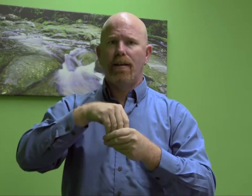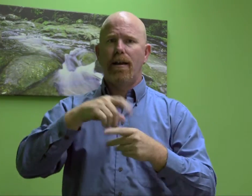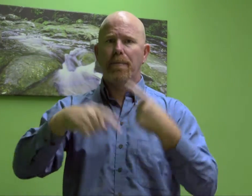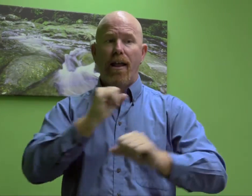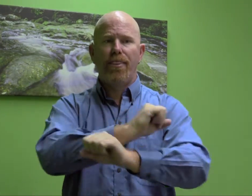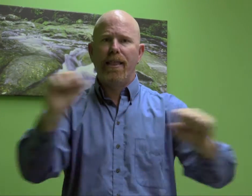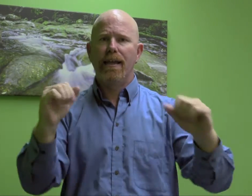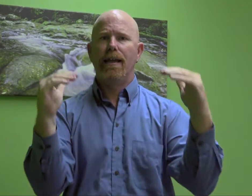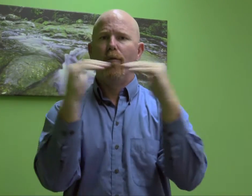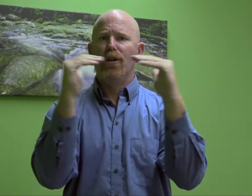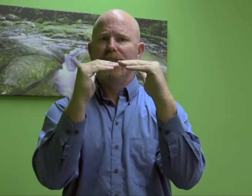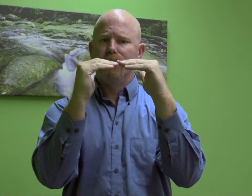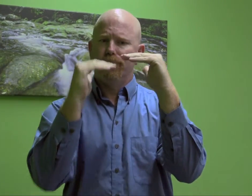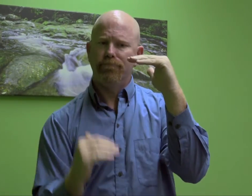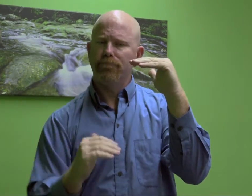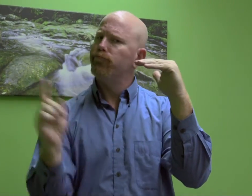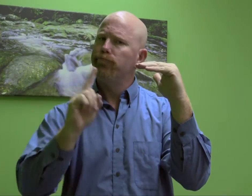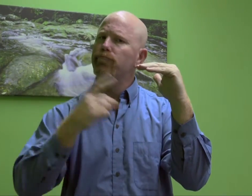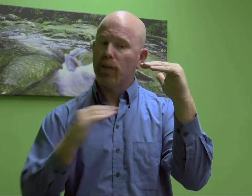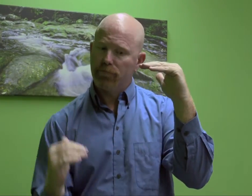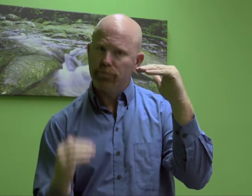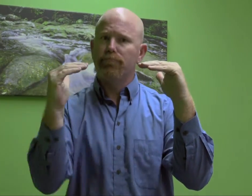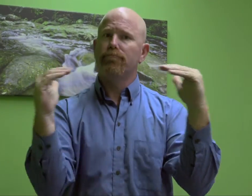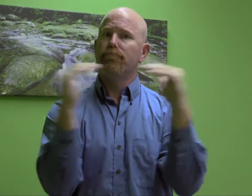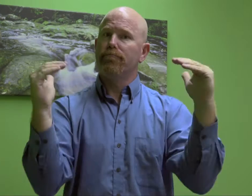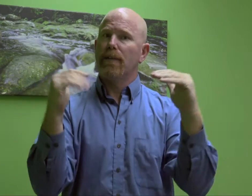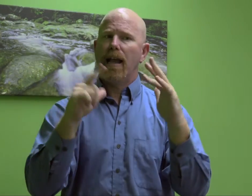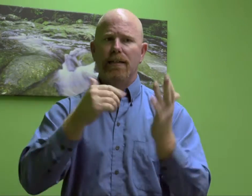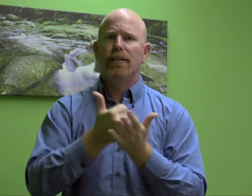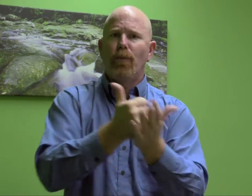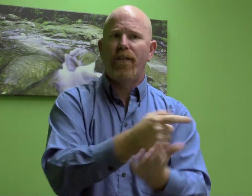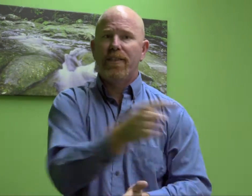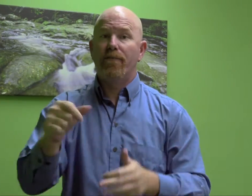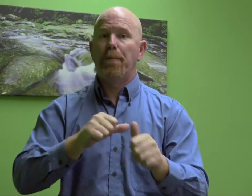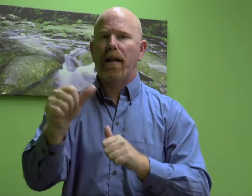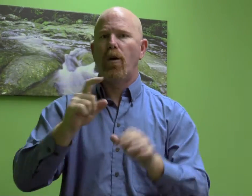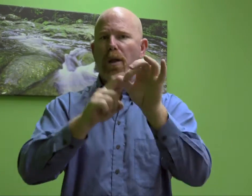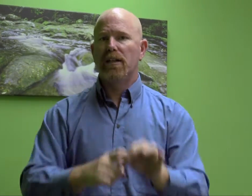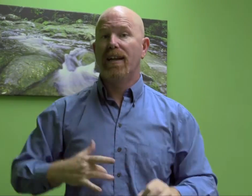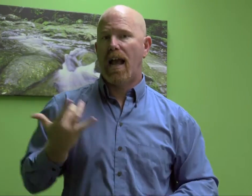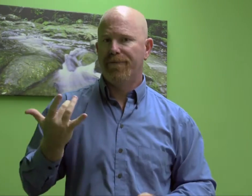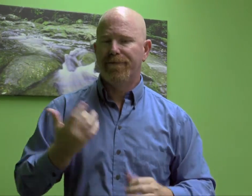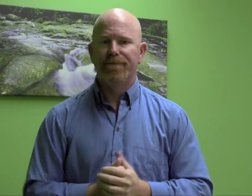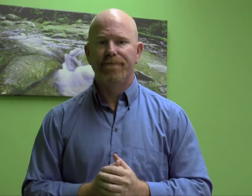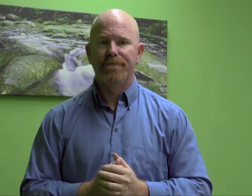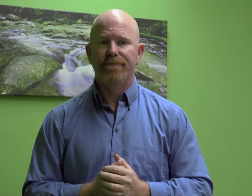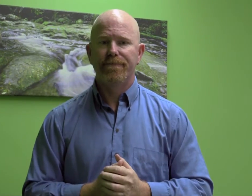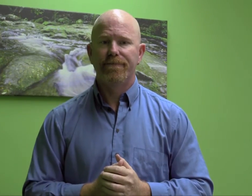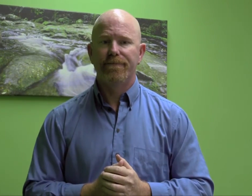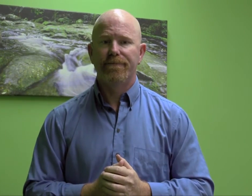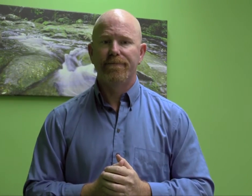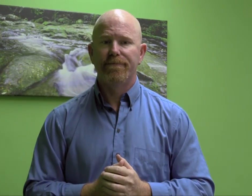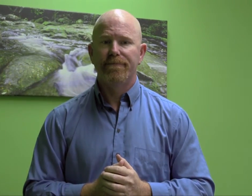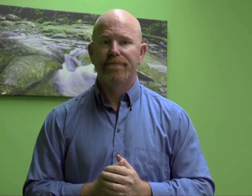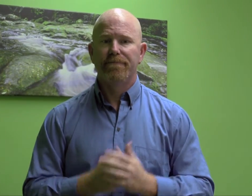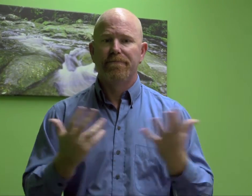importance about deaf people having equal access and supporting them to a have a better quality of life.